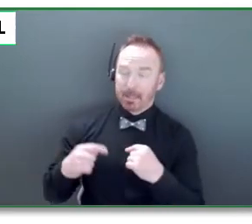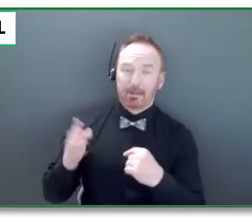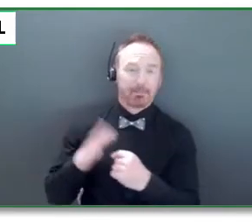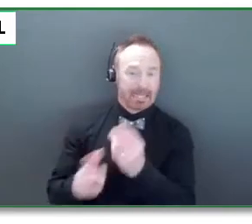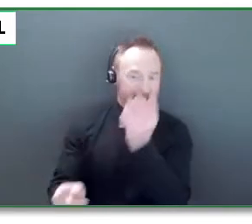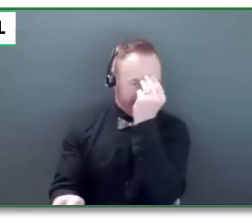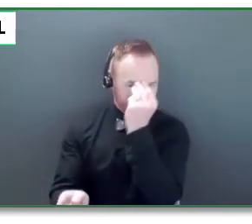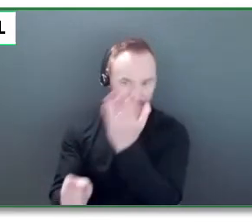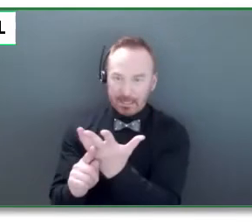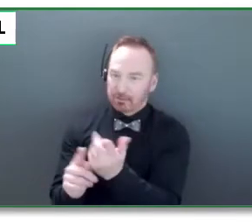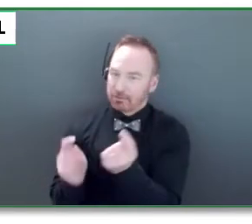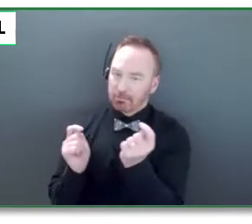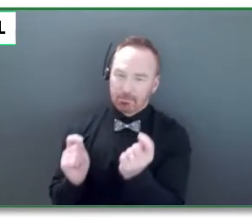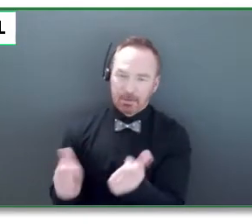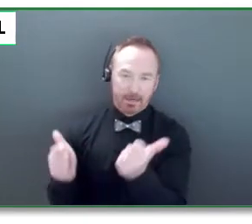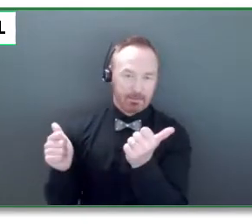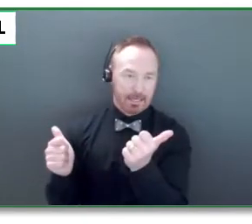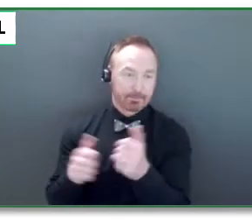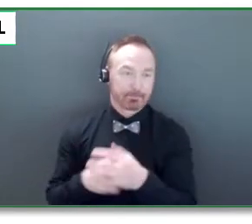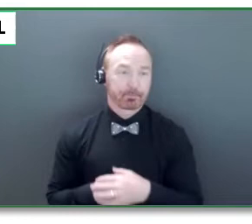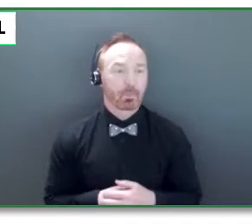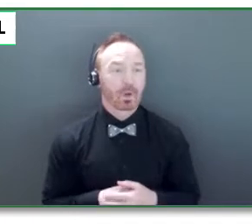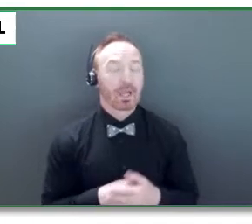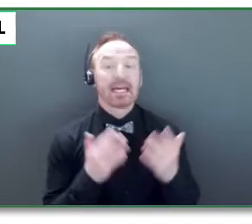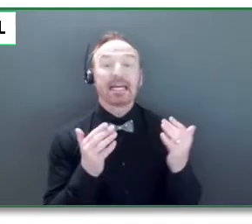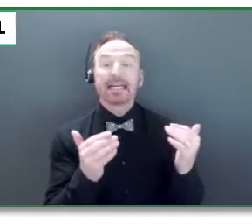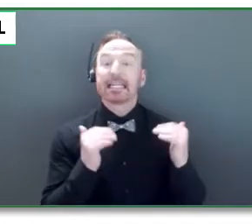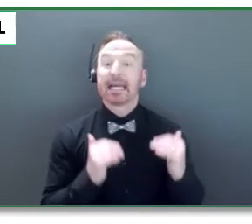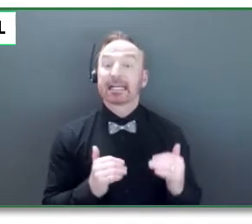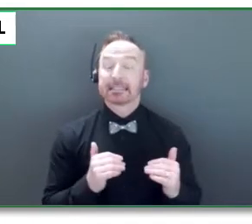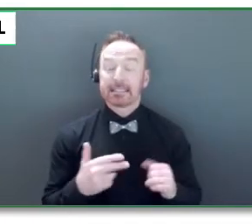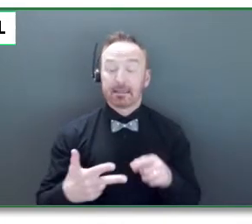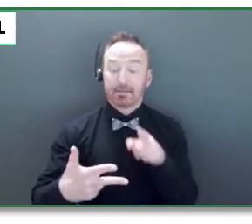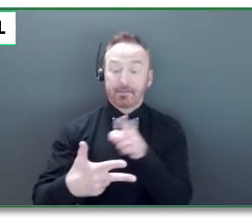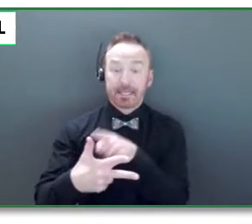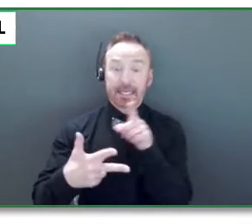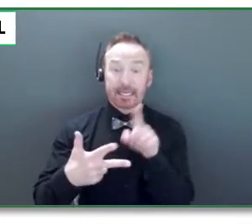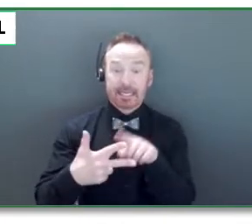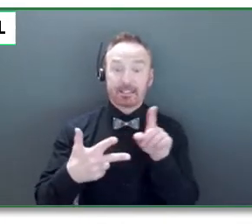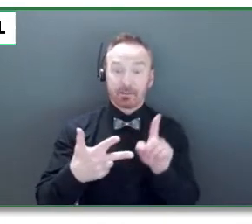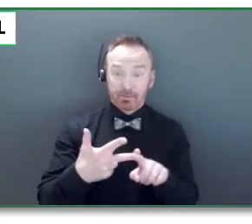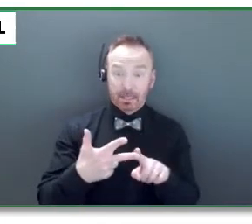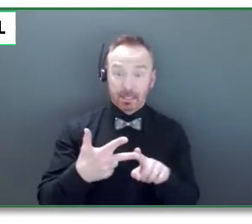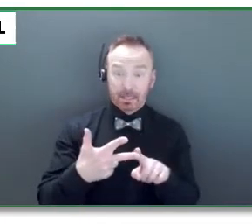Next. So those were the three obstacles. The last thing I want to mention is we